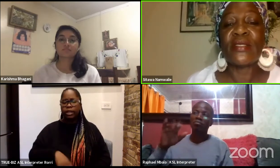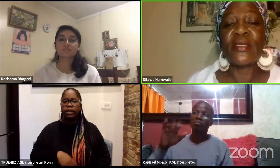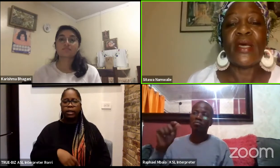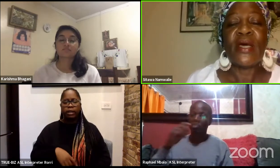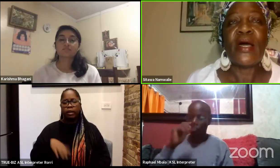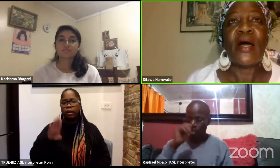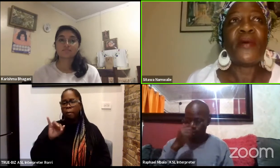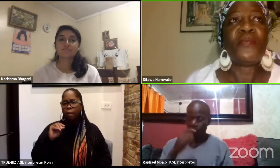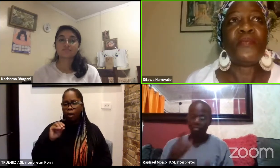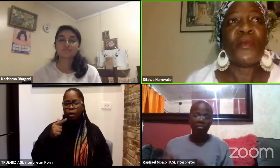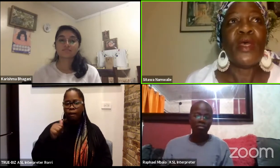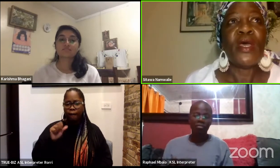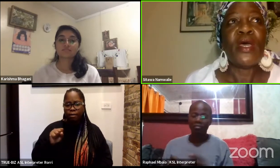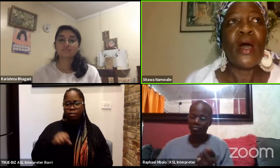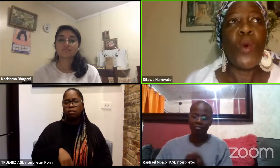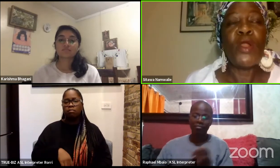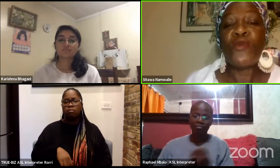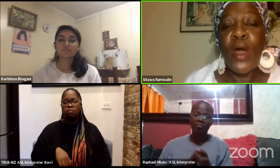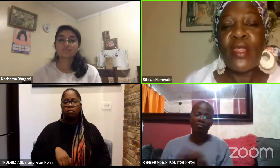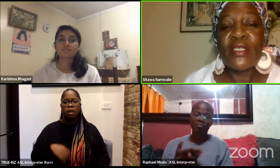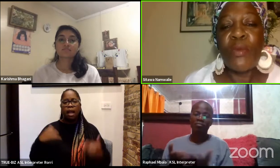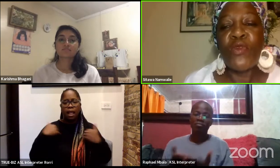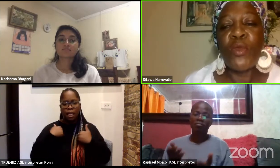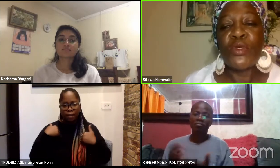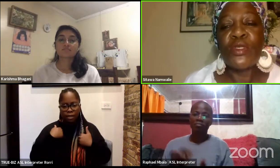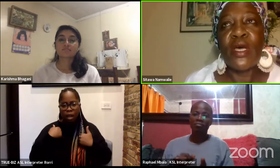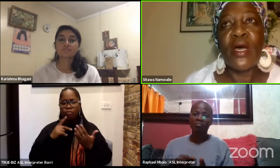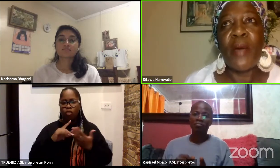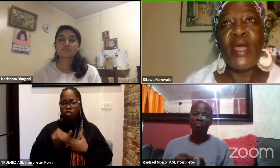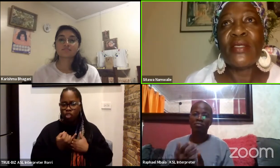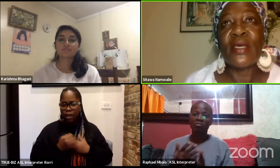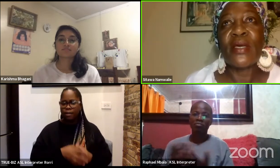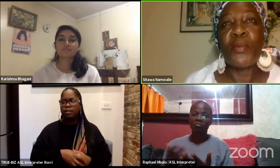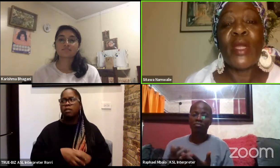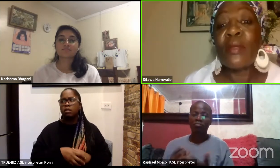and I think some of the most amazing, the butterfly project